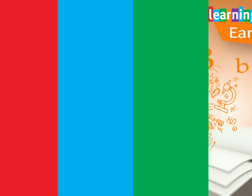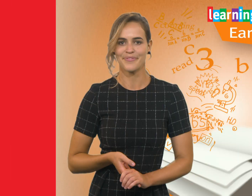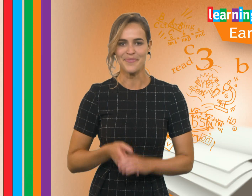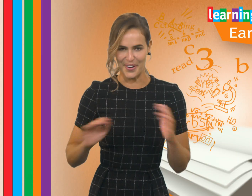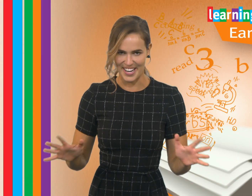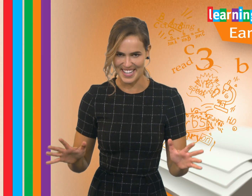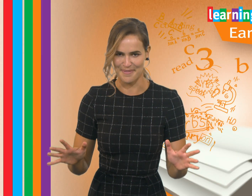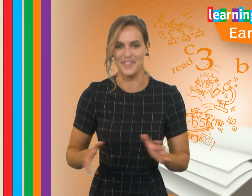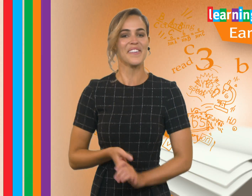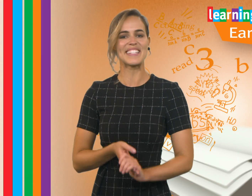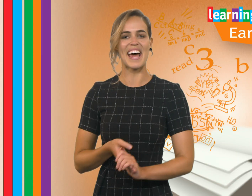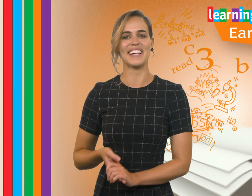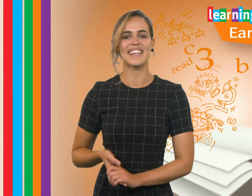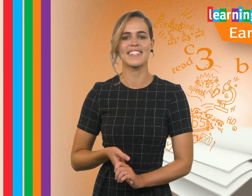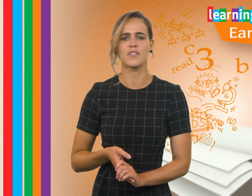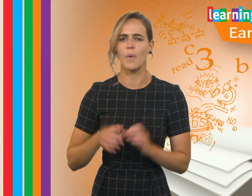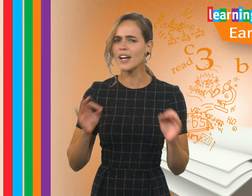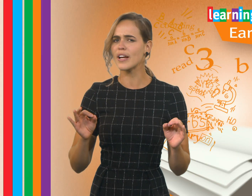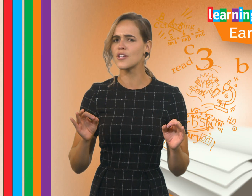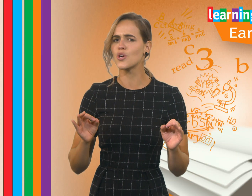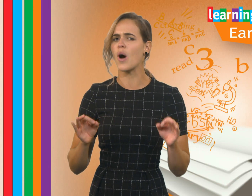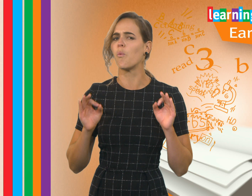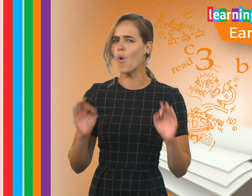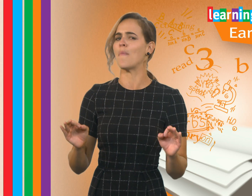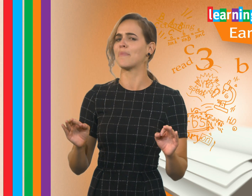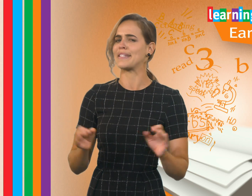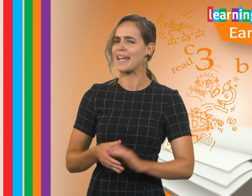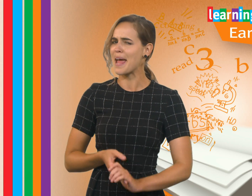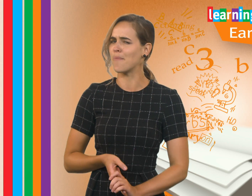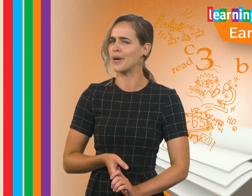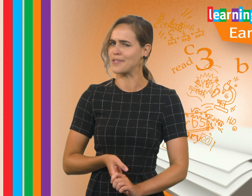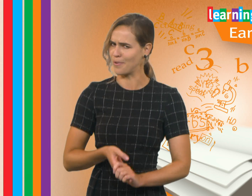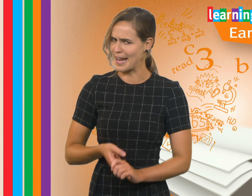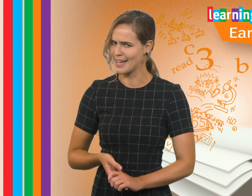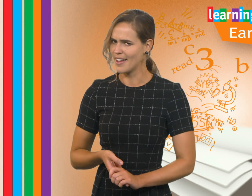All right, guys. Before we start our lessons, we're doing a warm-up, to get our bodies ready.